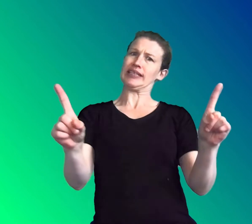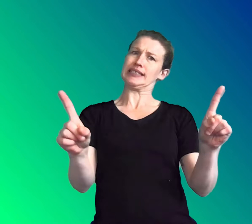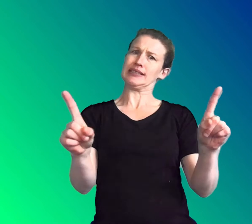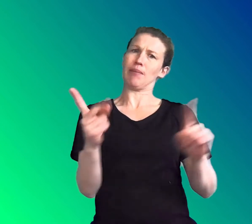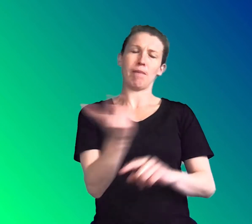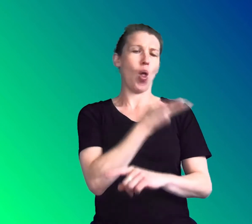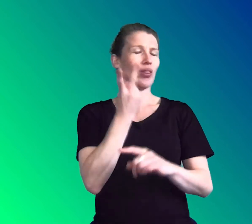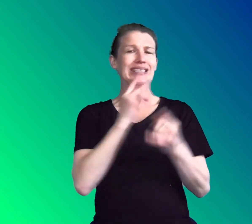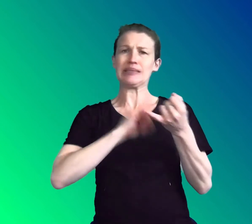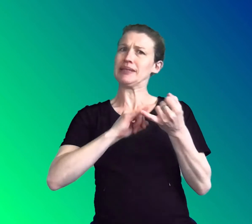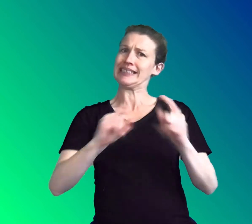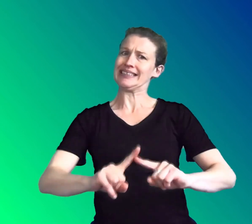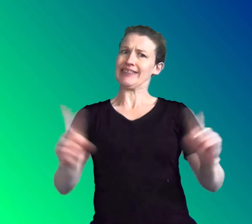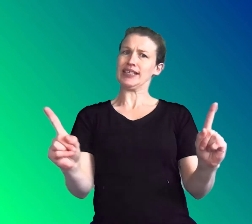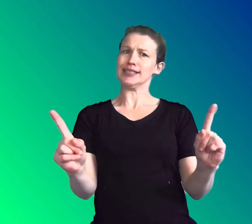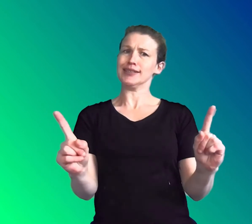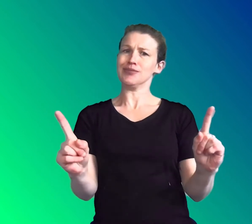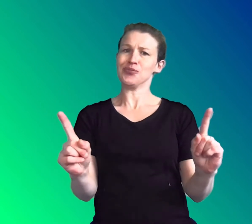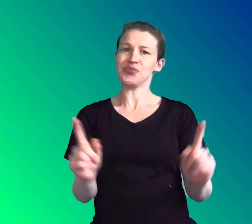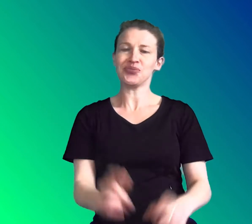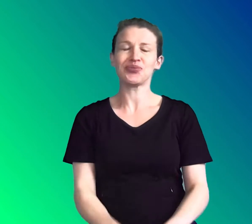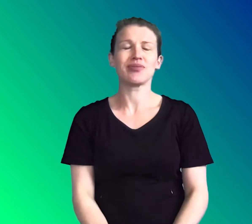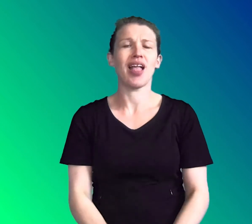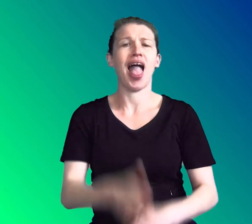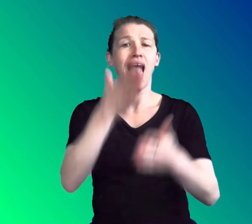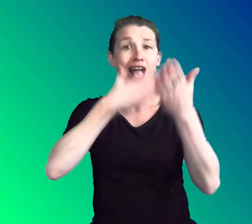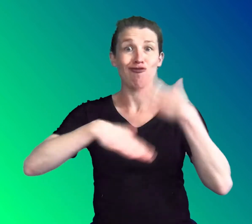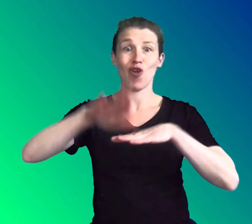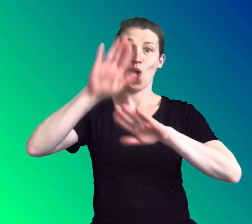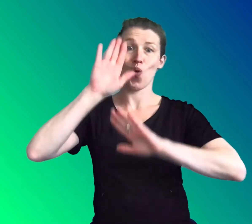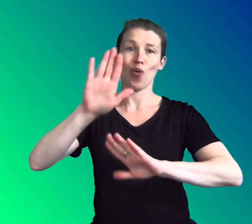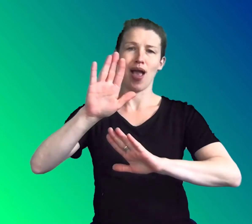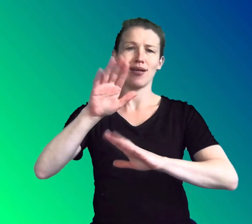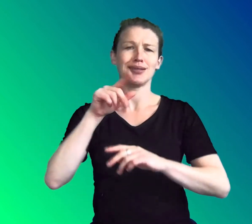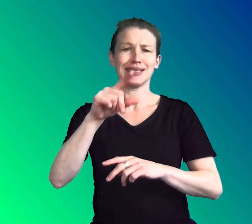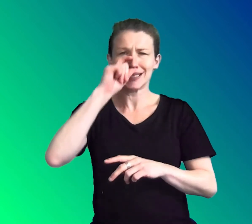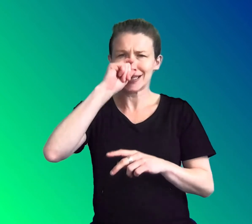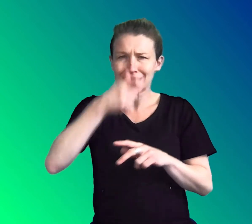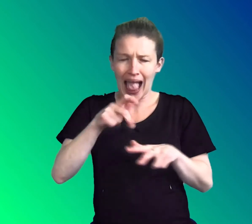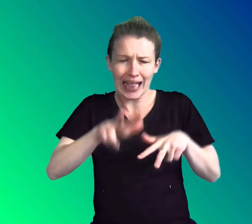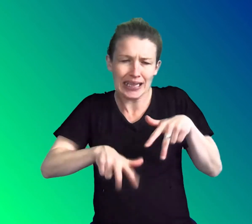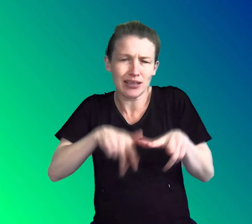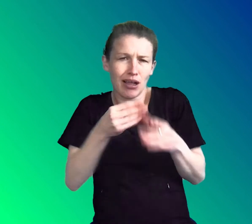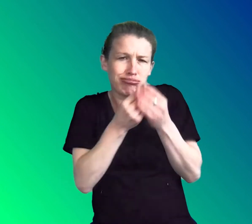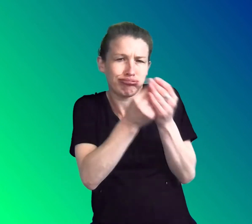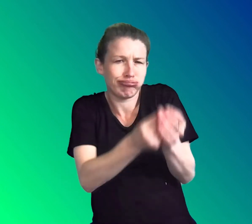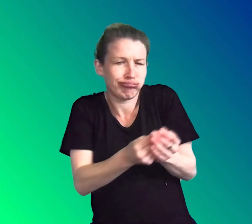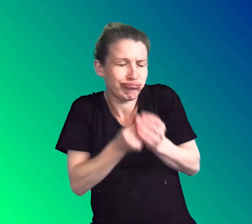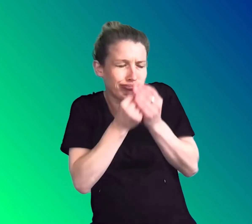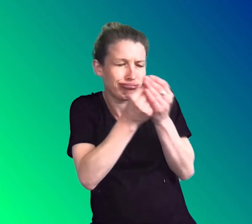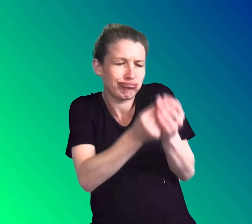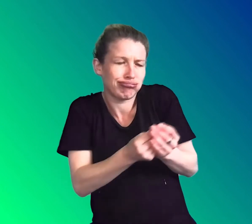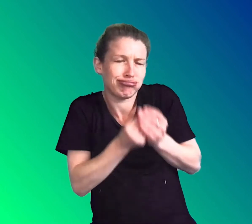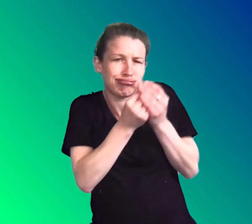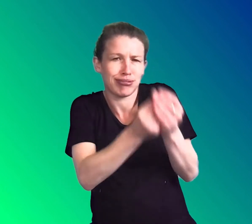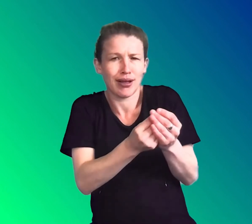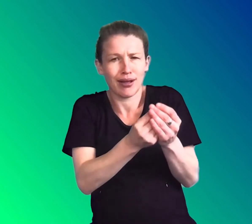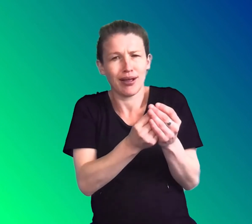but they are different species. Takahe are taoka species in Aotearoa.